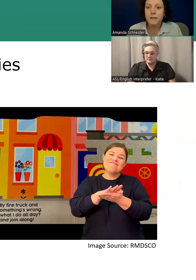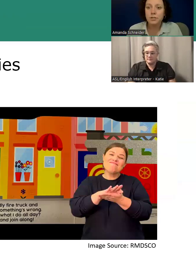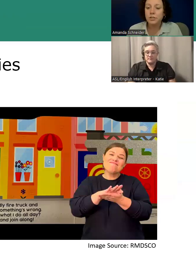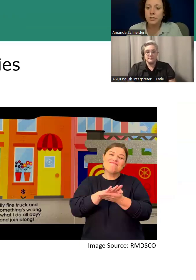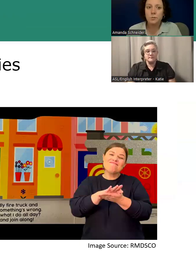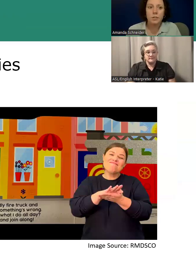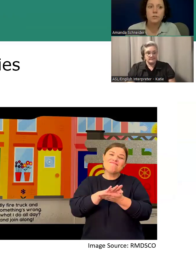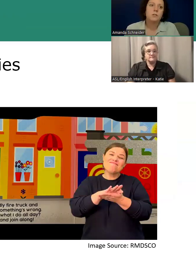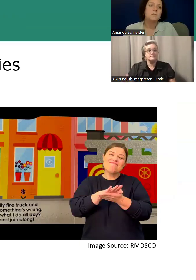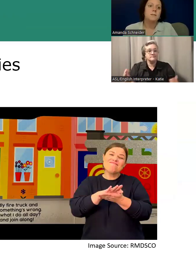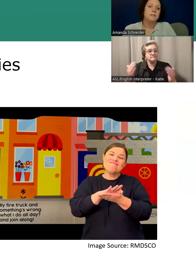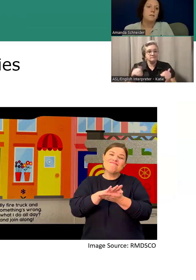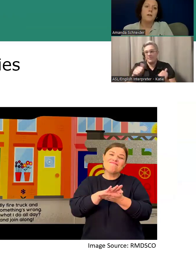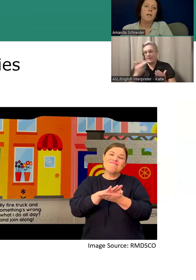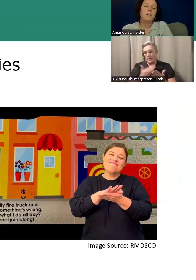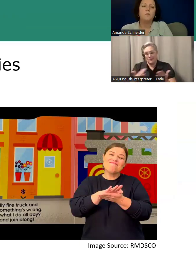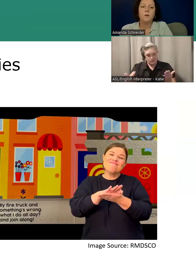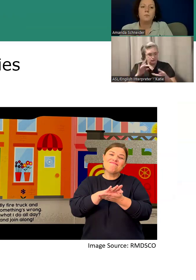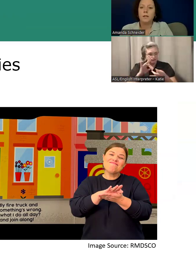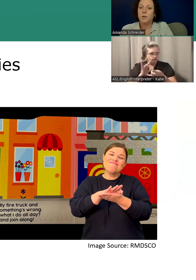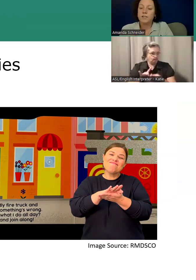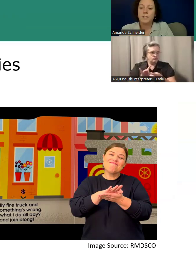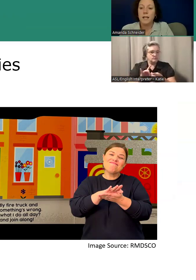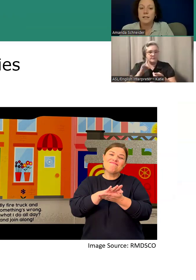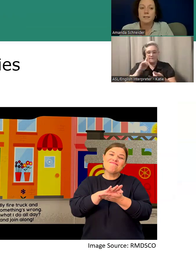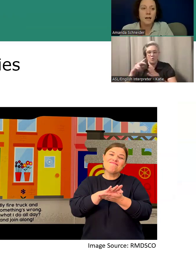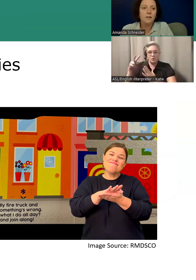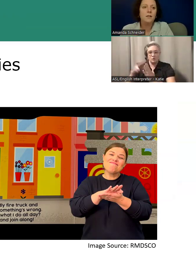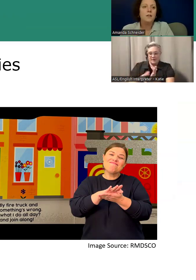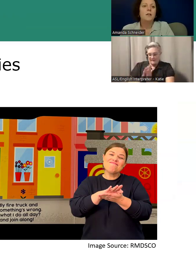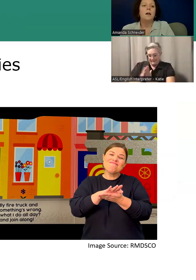I also wanted to mention just some resources specific for reading books in ASL.